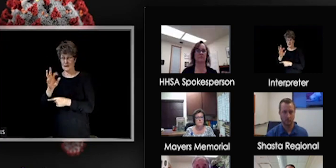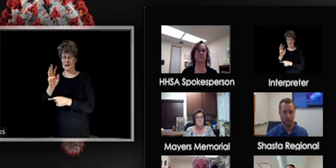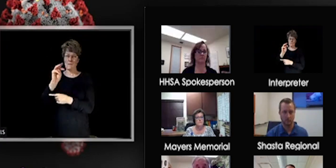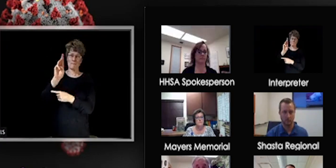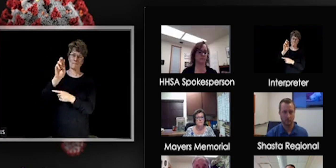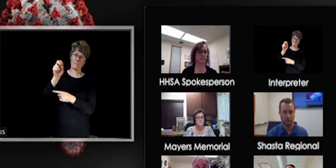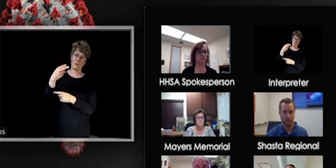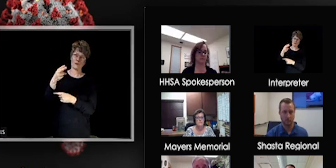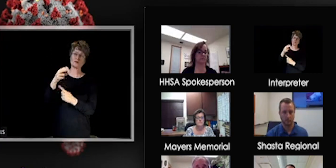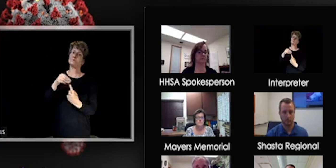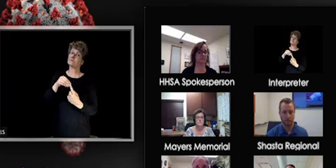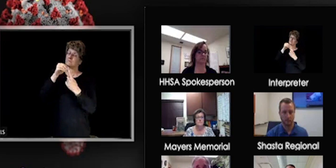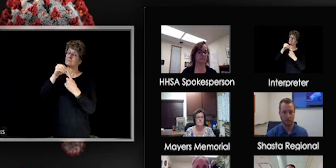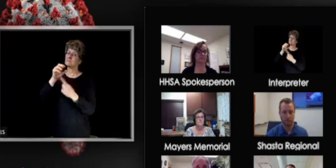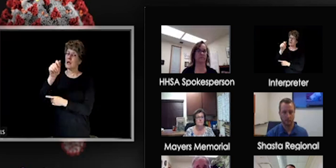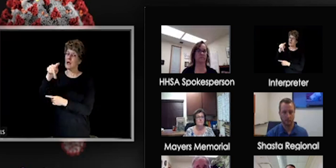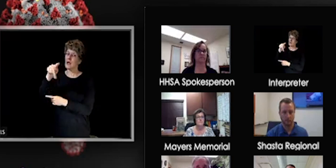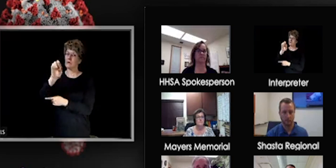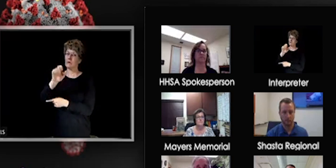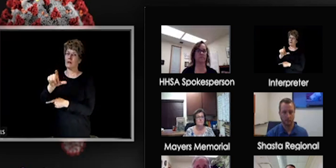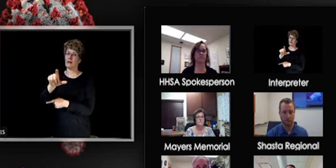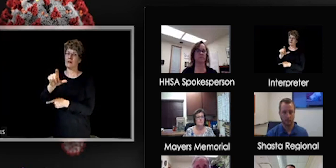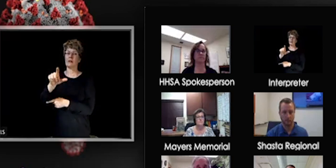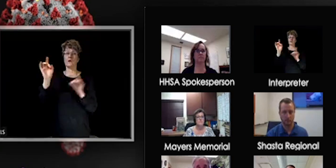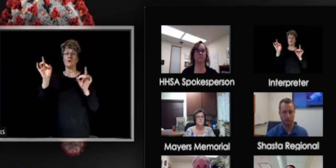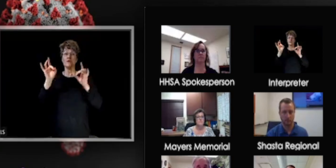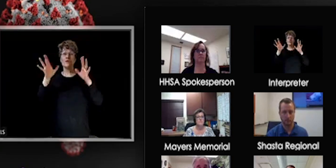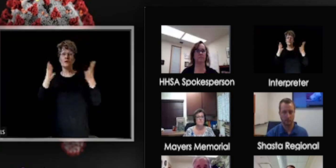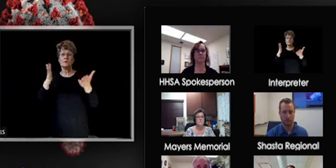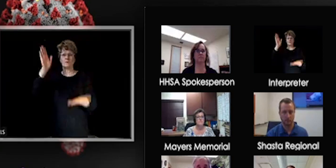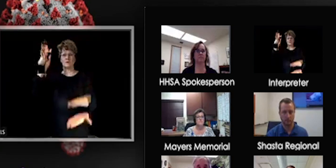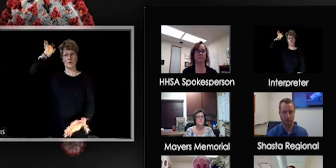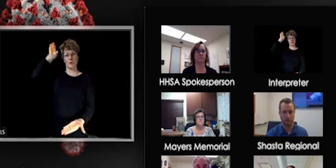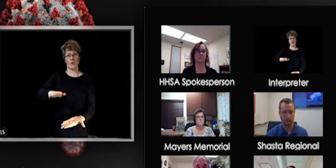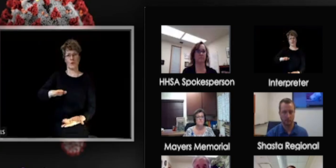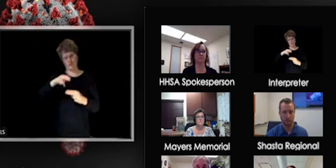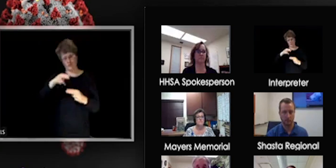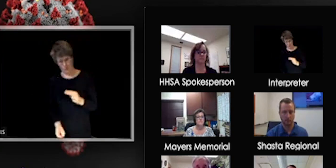we do not believe that is because there wasn’t a need. Just like we’ve seen a decrease